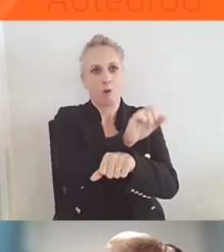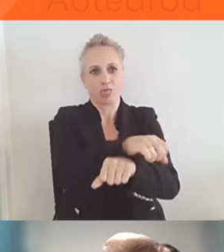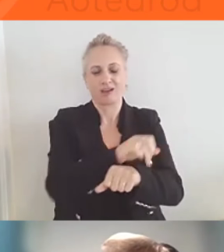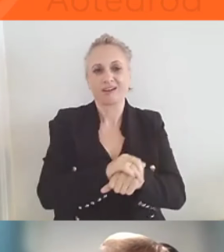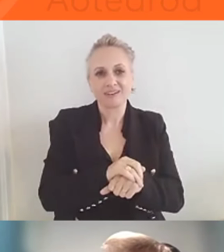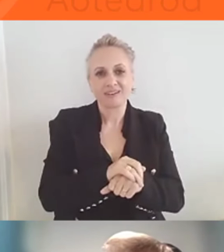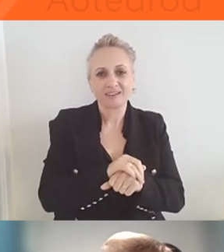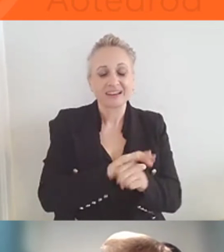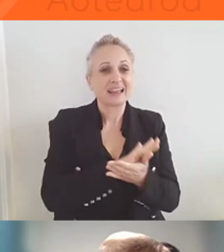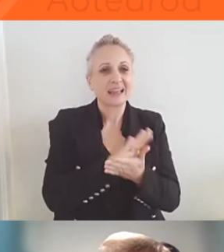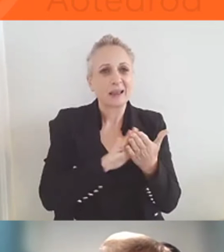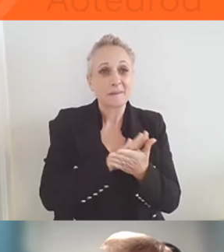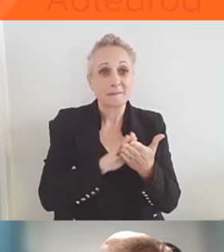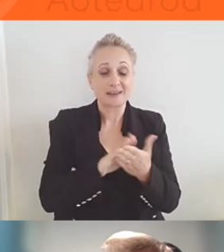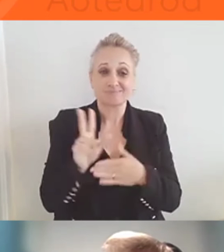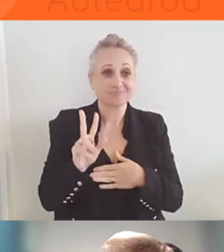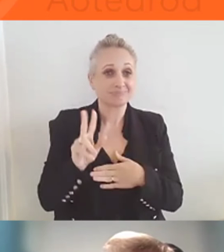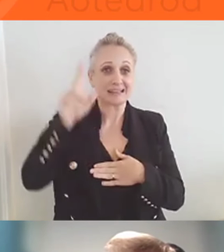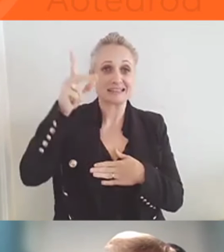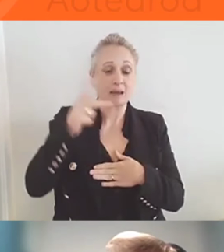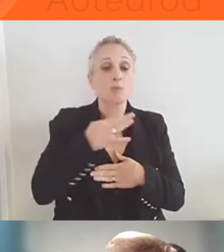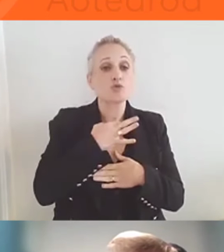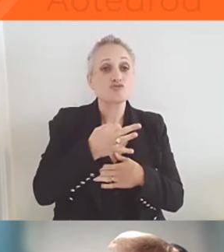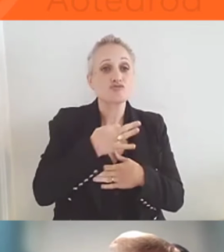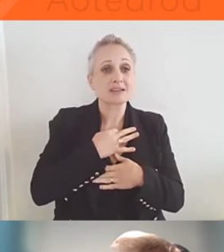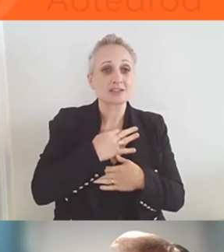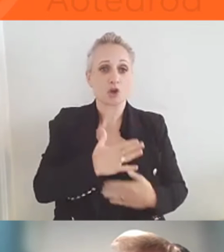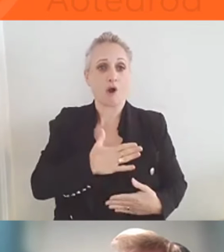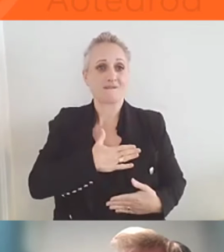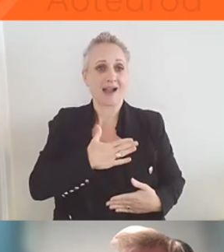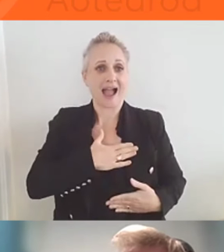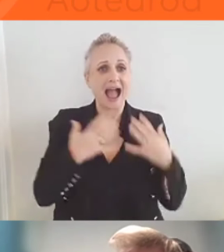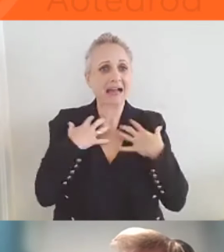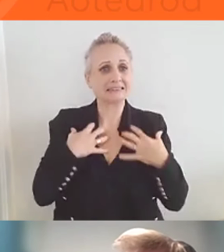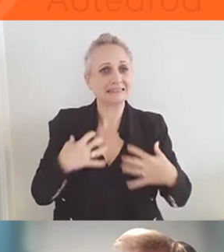double your risk of heart disease, increase risk of dementia by about